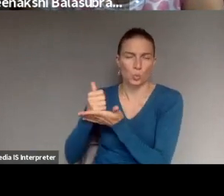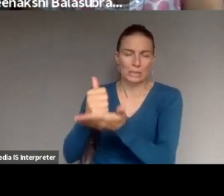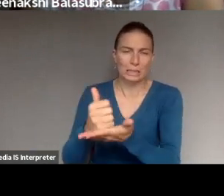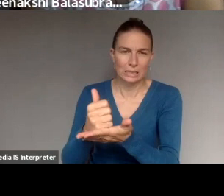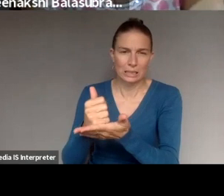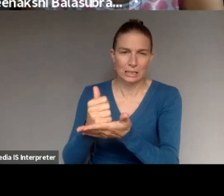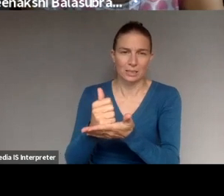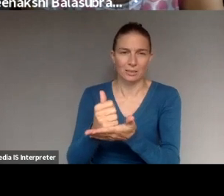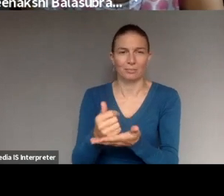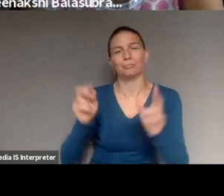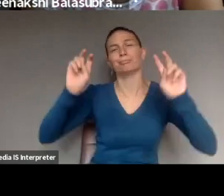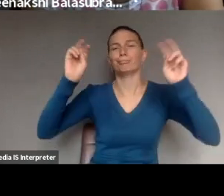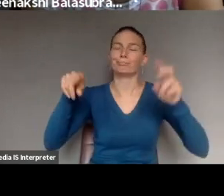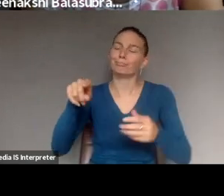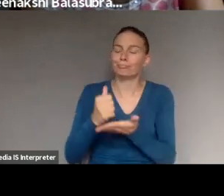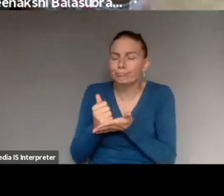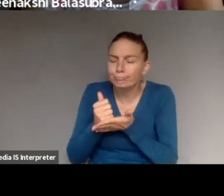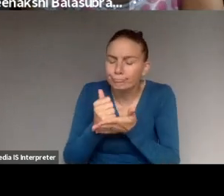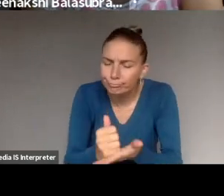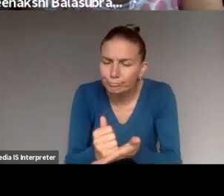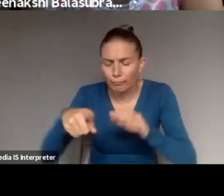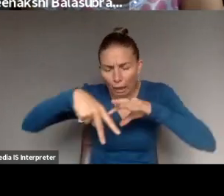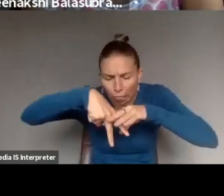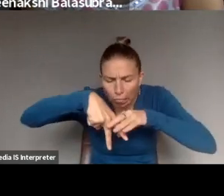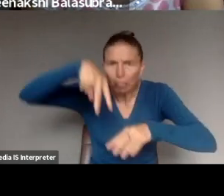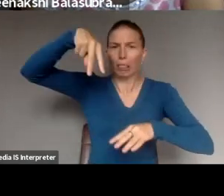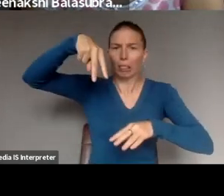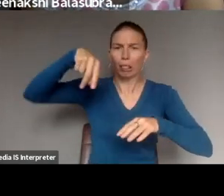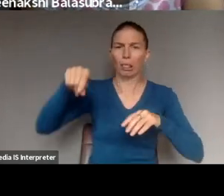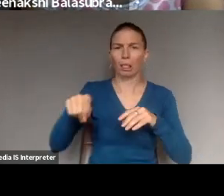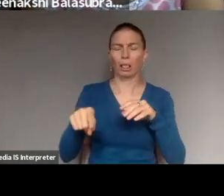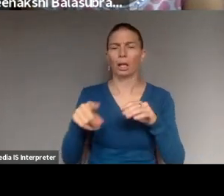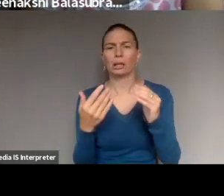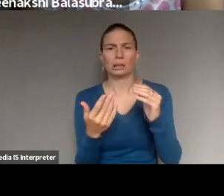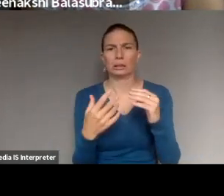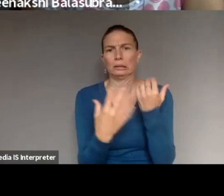revealed 63% of those surveys did not receive this pension.